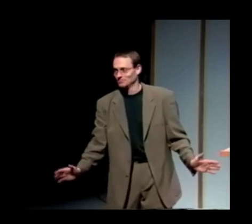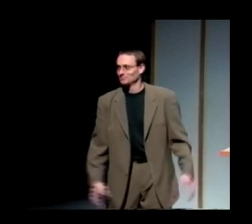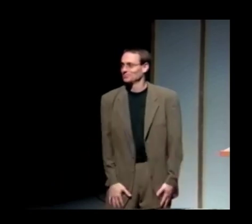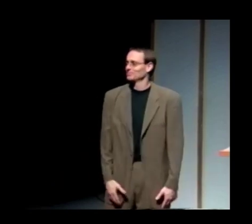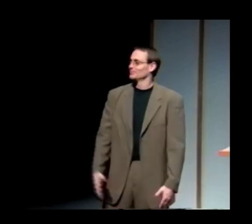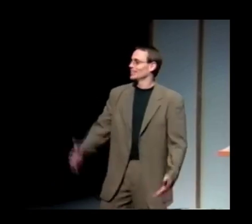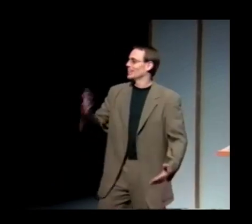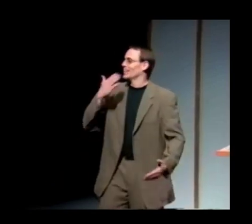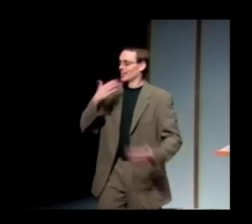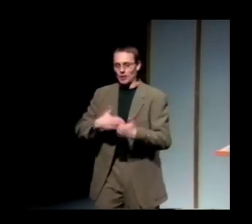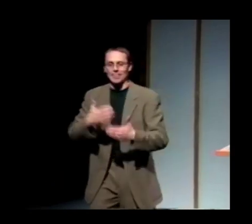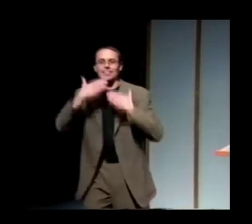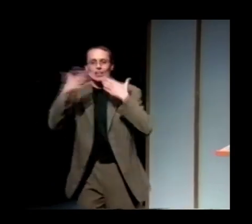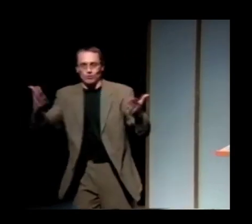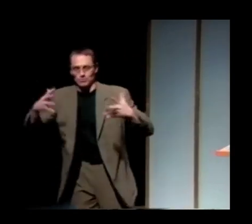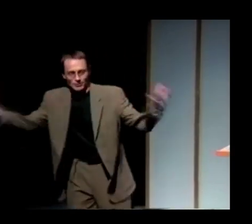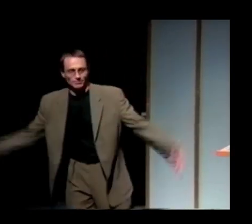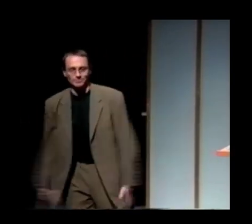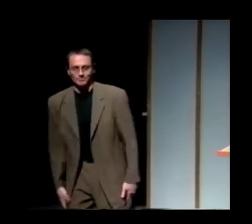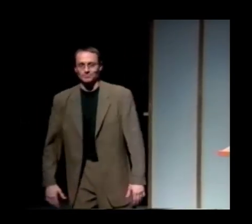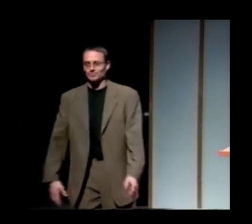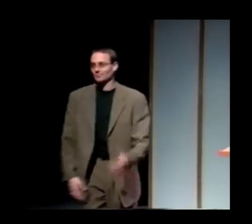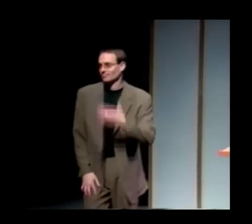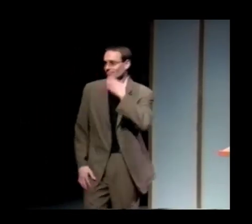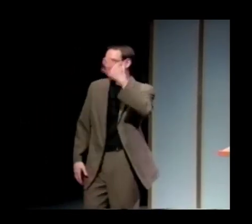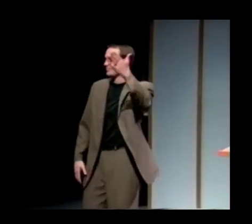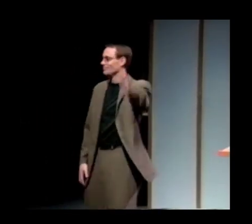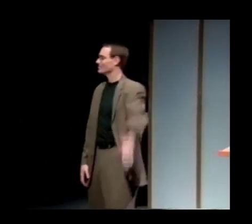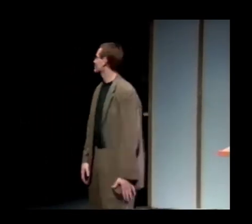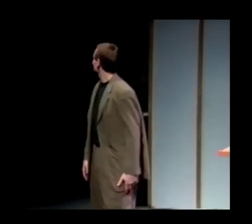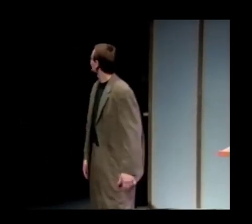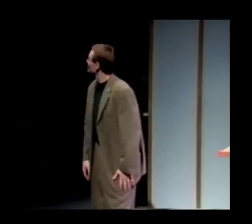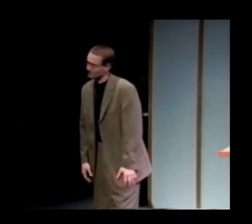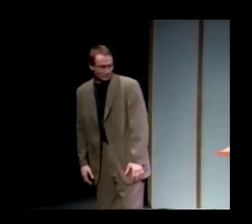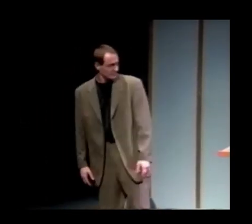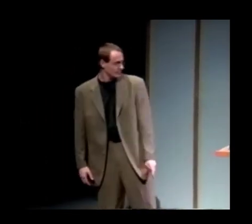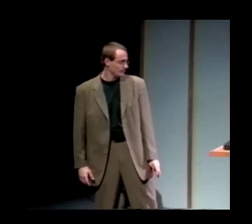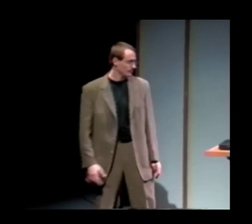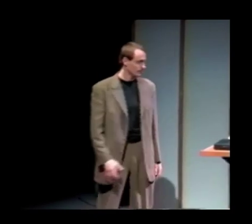I DON'T KNOW IF THAT'S TRUE, BUT ANYWAY, THANK YOU VERY MUCH. I APPRECIATE IT.